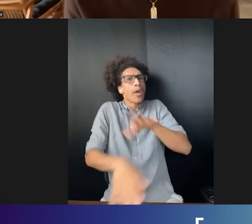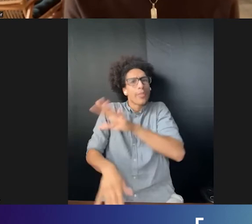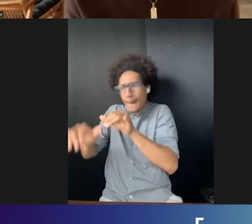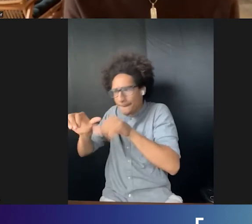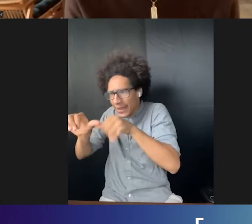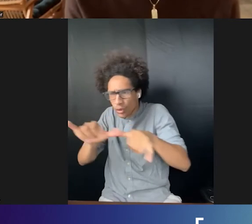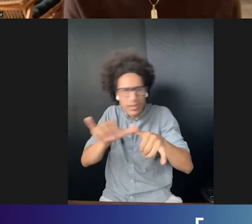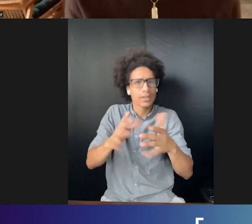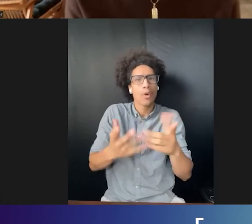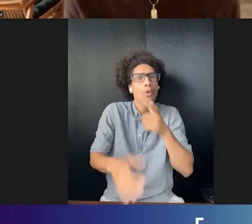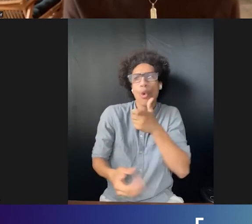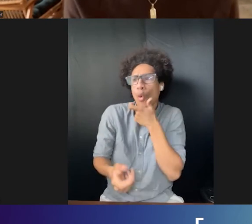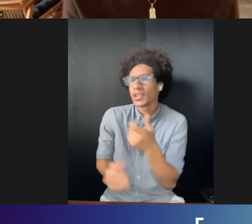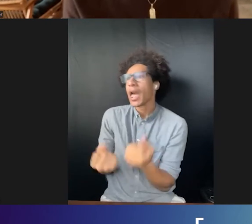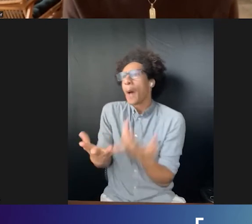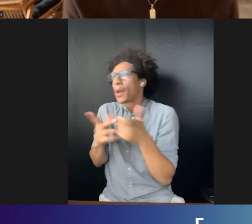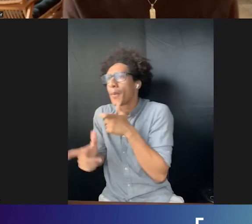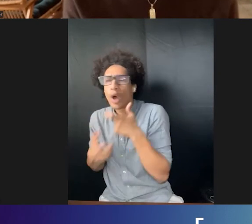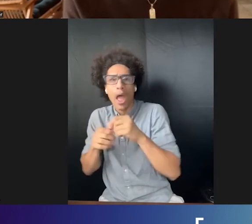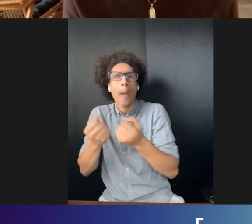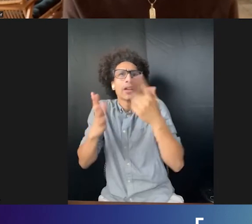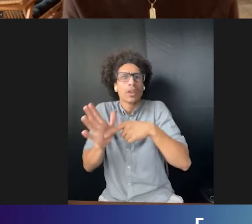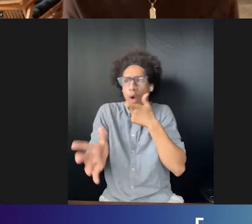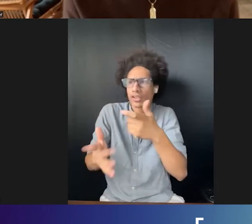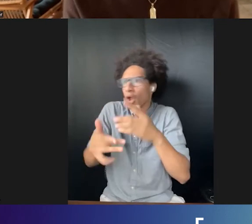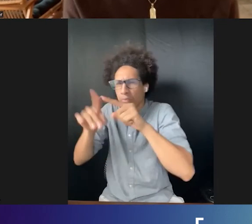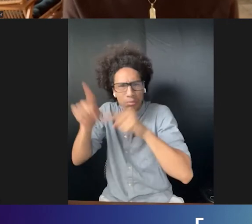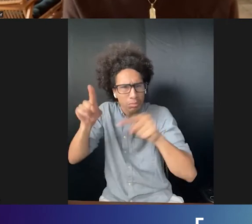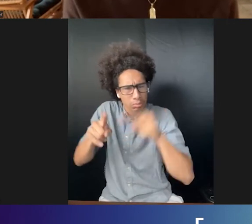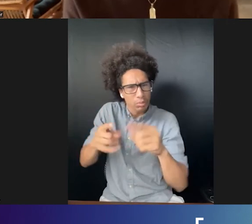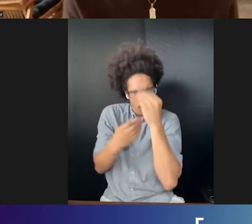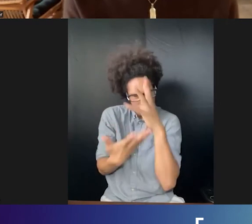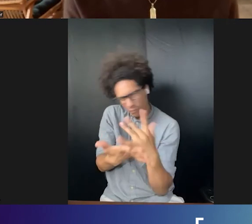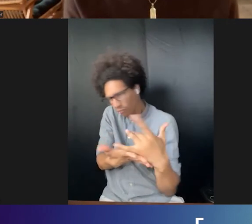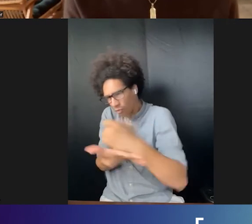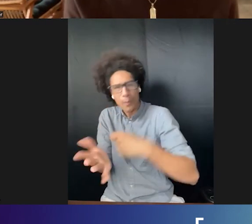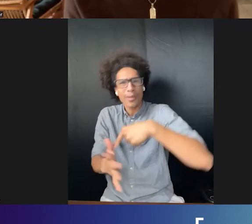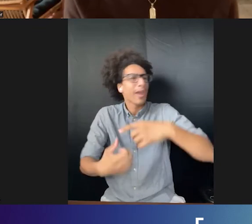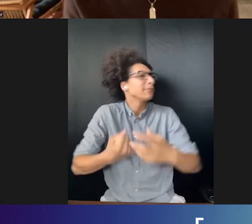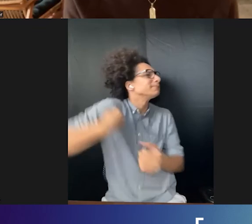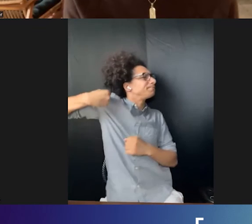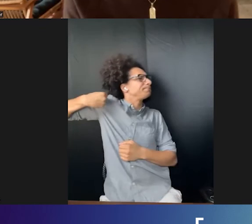I mean, it's just bullshit. Yeah. So that's a clear no, thank you for answering that.